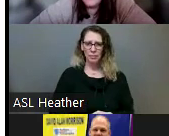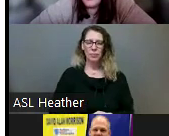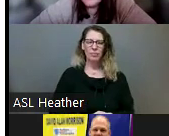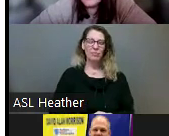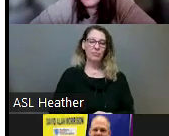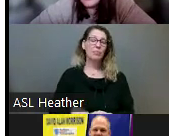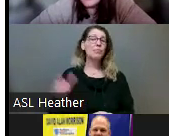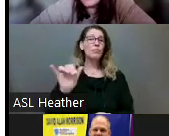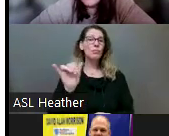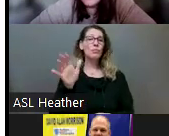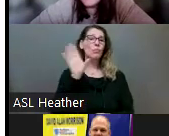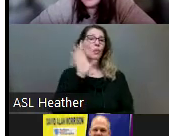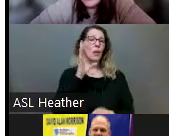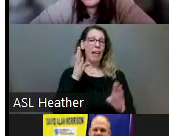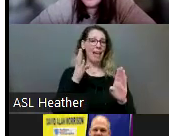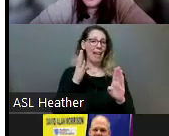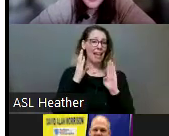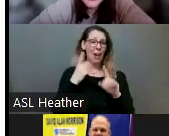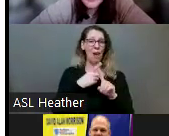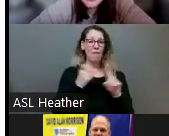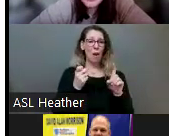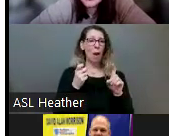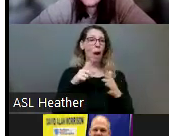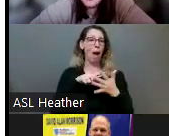You'll also hear Lessons Learned from Selah and Federal Way school districts